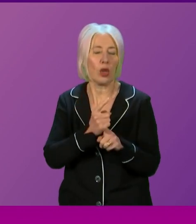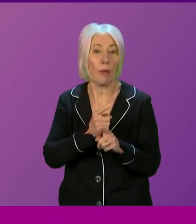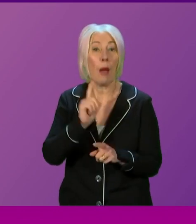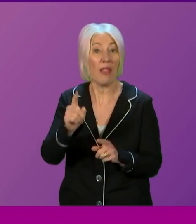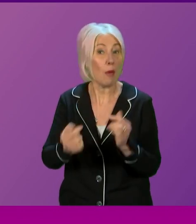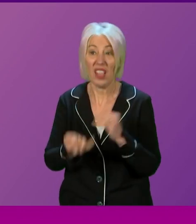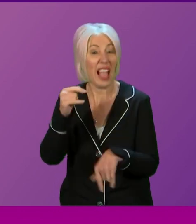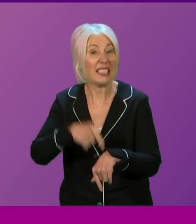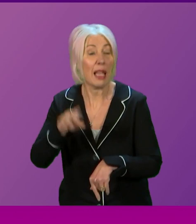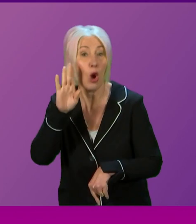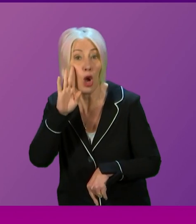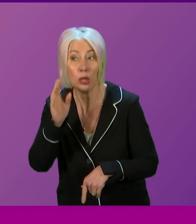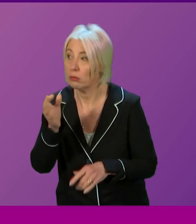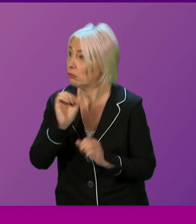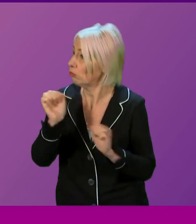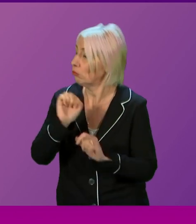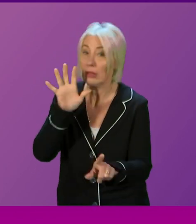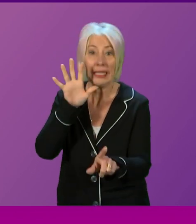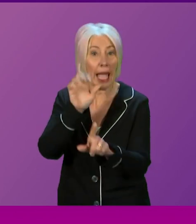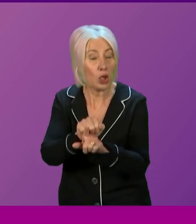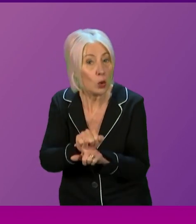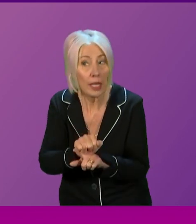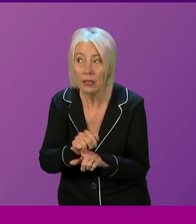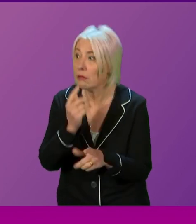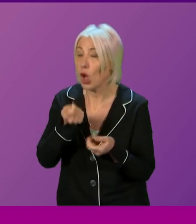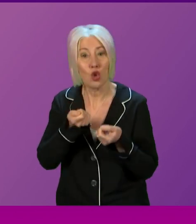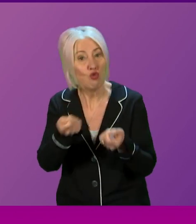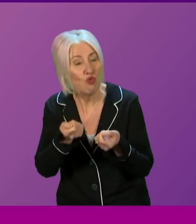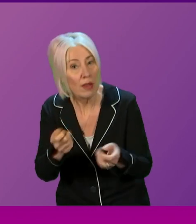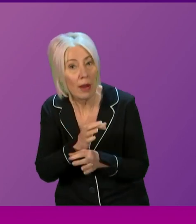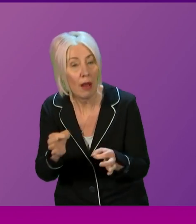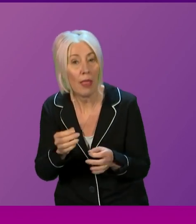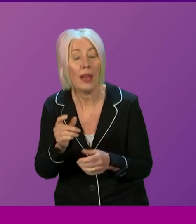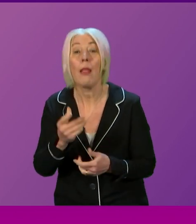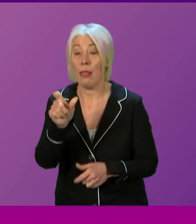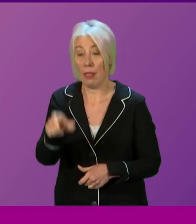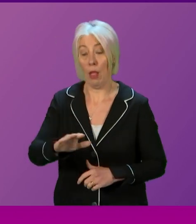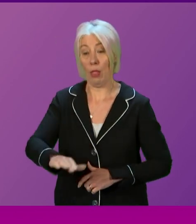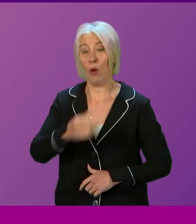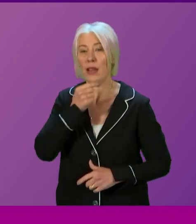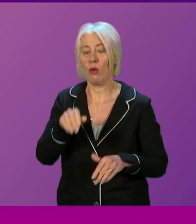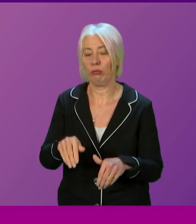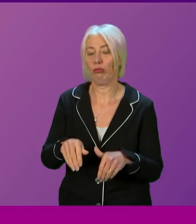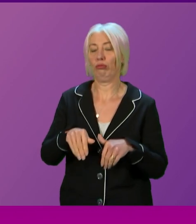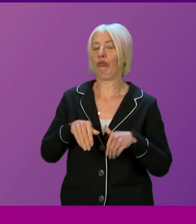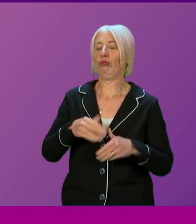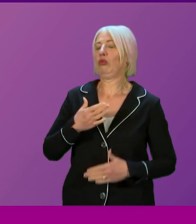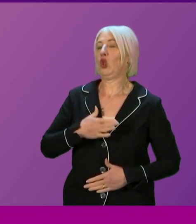He has had no diagnosis and, without treatment, Charlie has become withdrawn and does not like to spend time with other children.